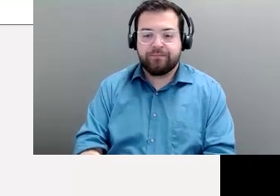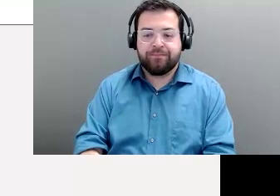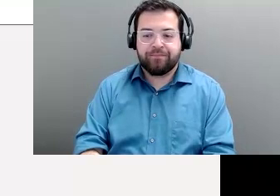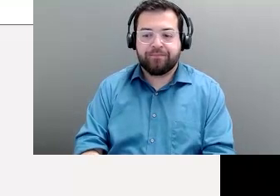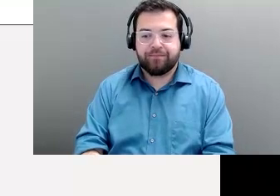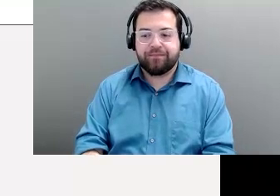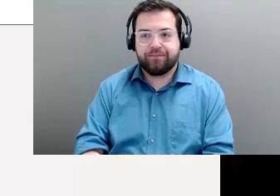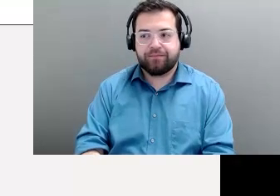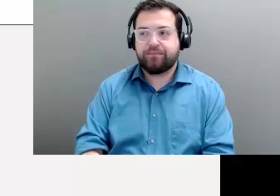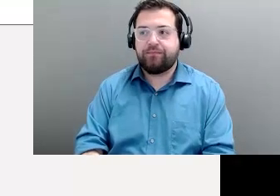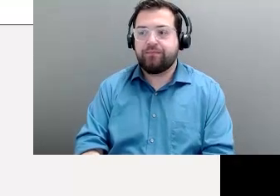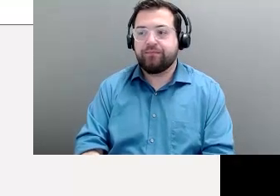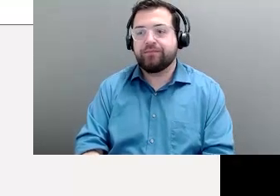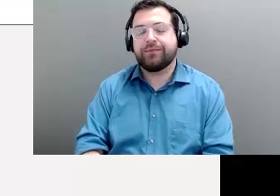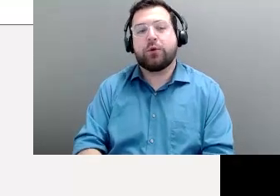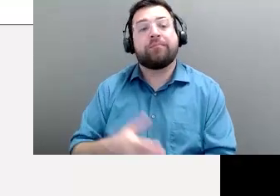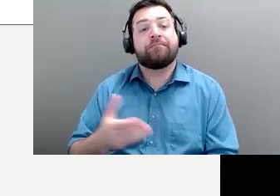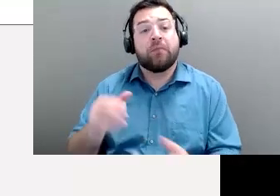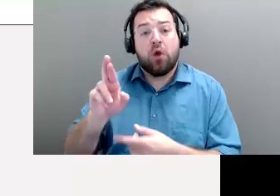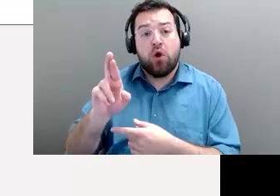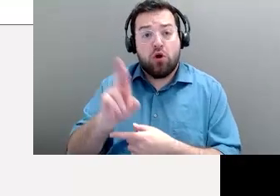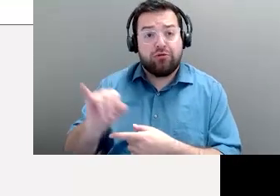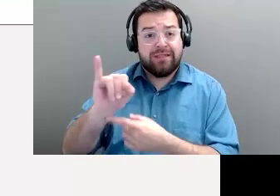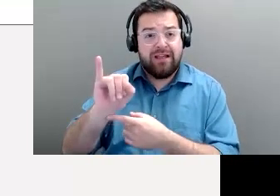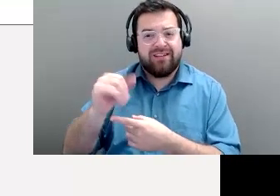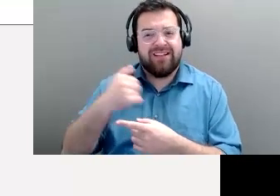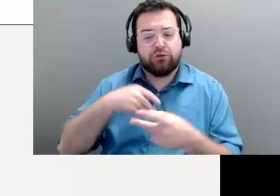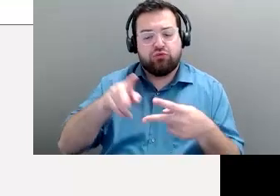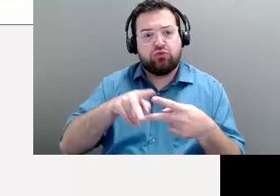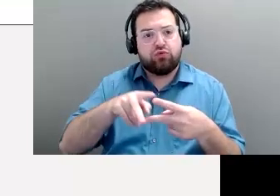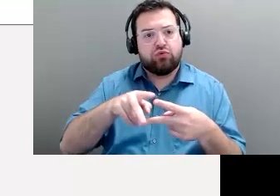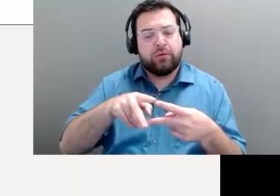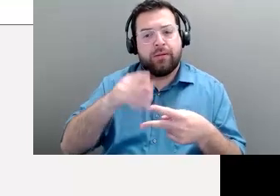So there are two components of RSI, interactions that are substantive